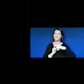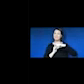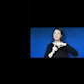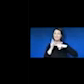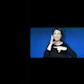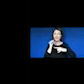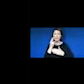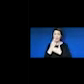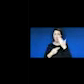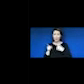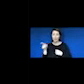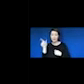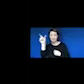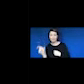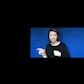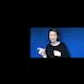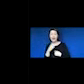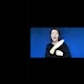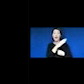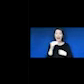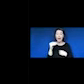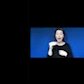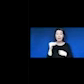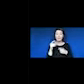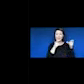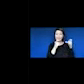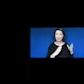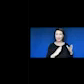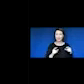they were able to see that thinking outside of the box and having different interview